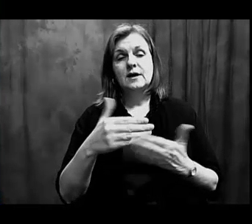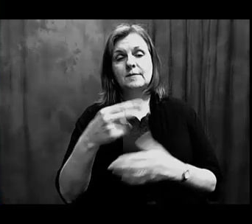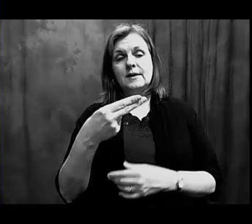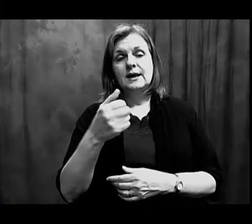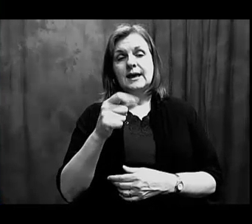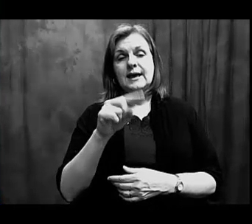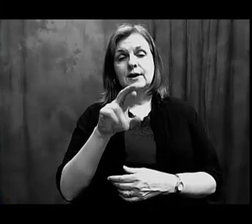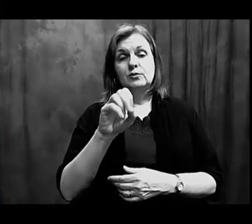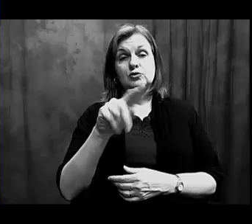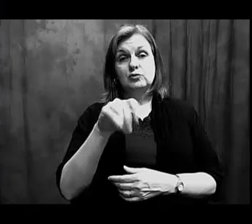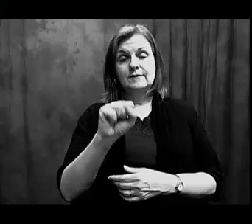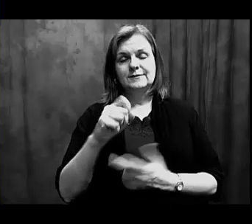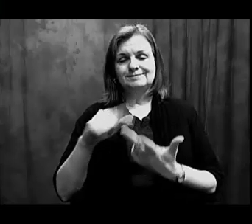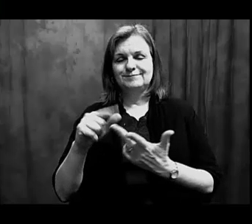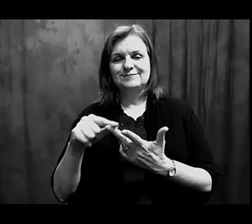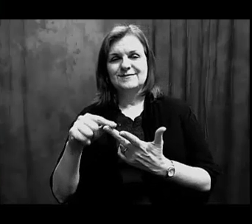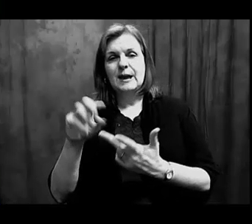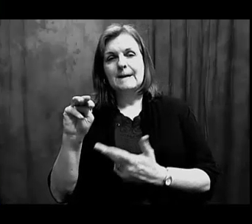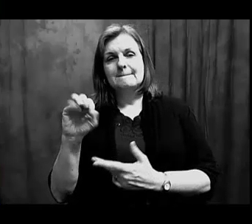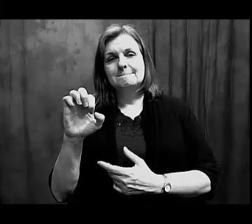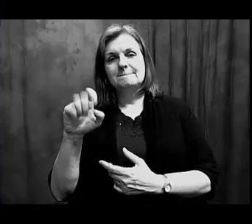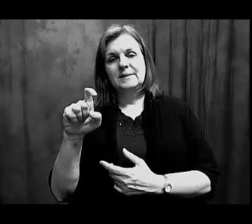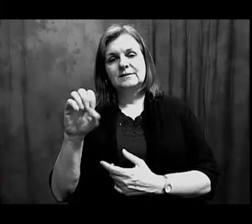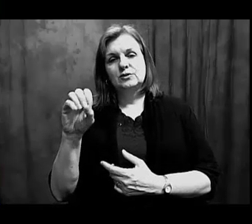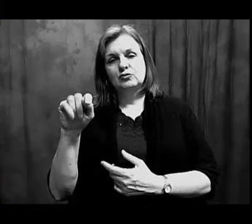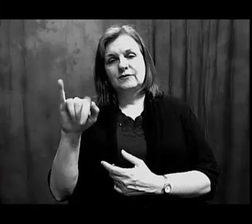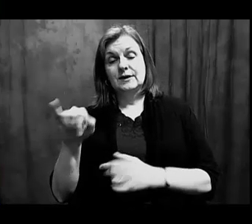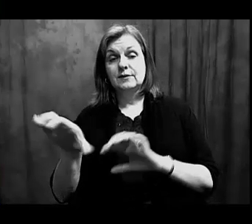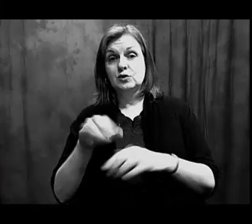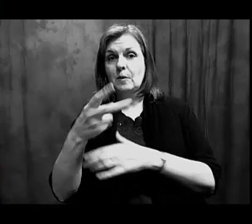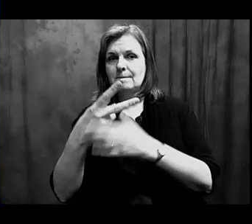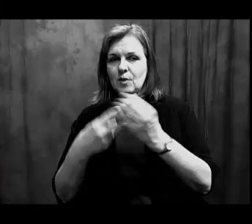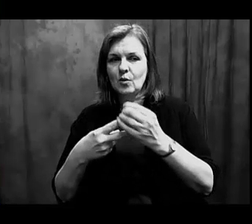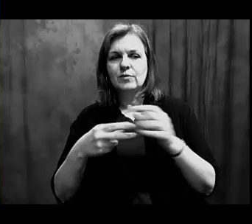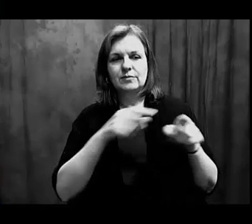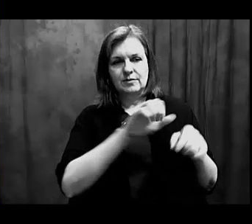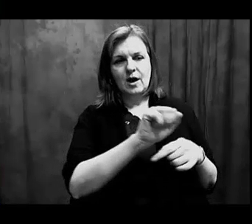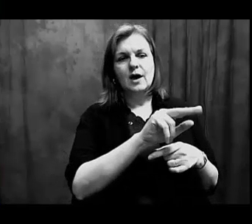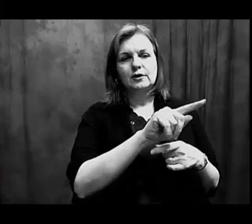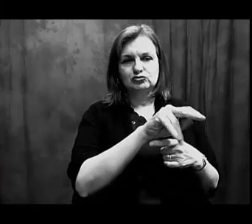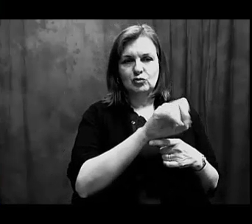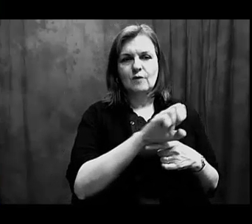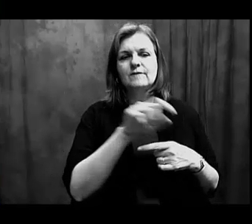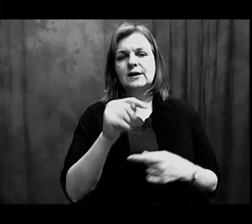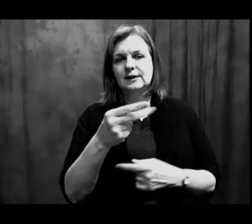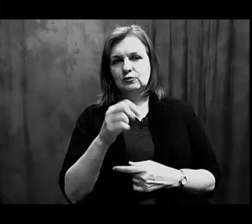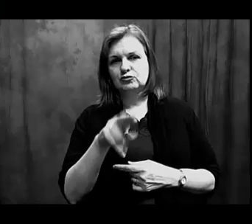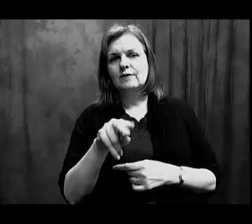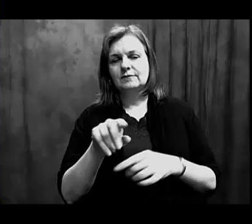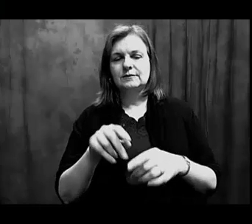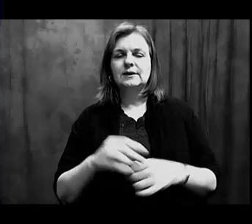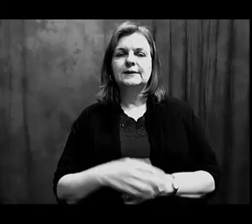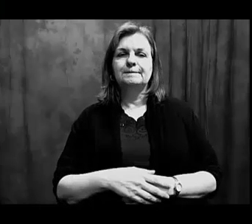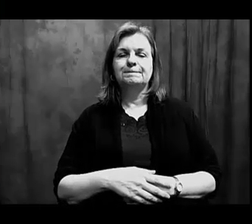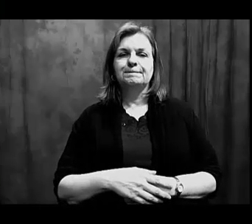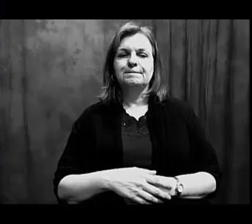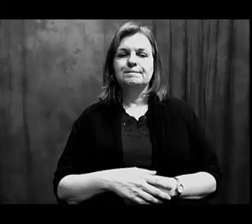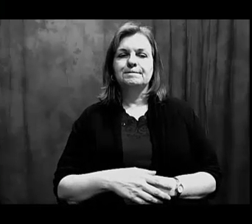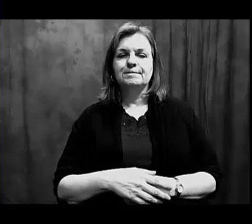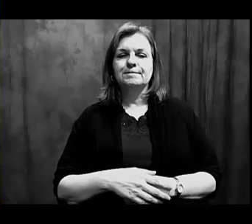that can both do autroph and heterotroph mechanisms so when we looked at these